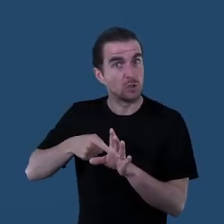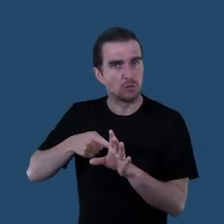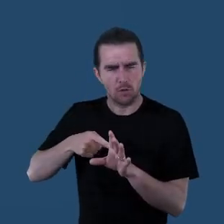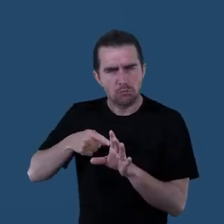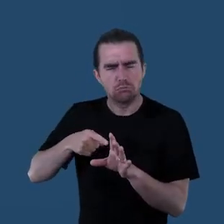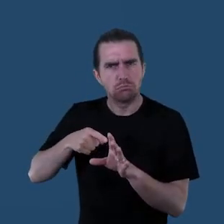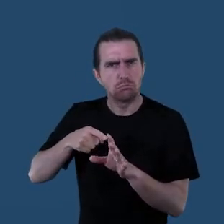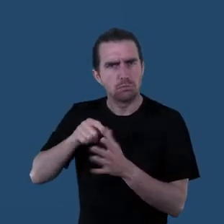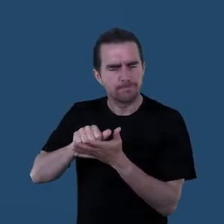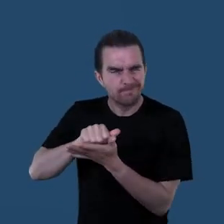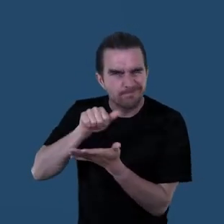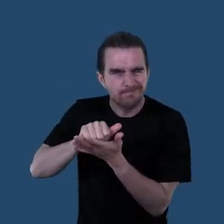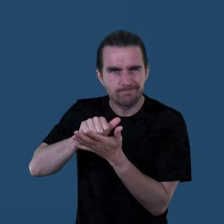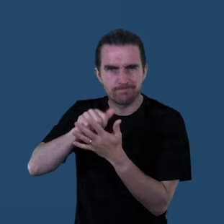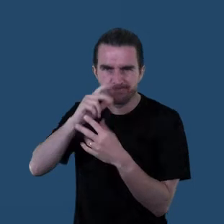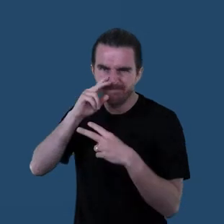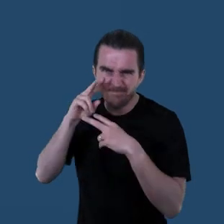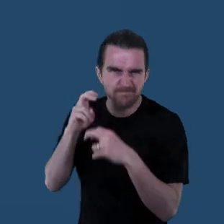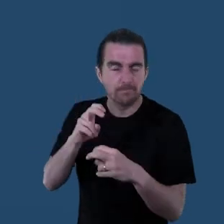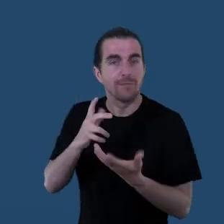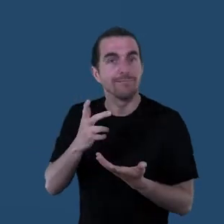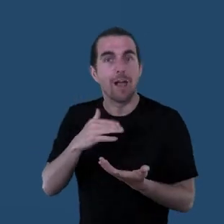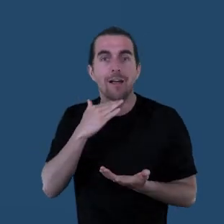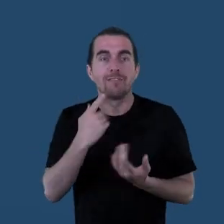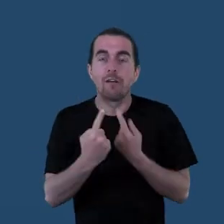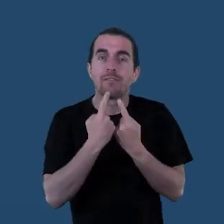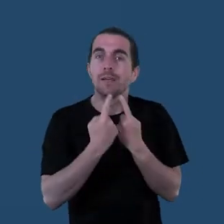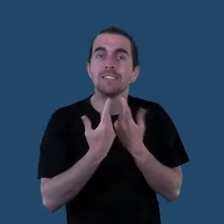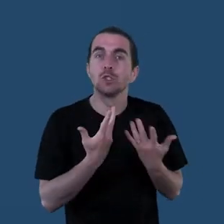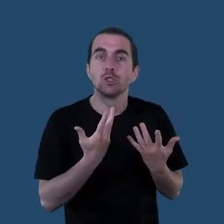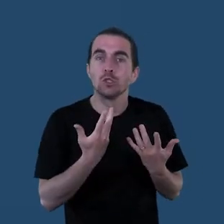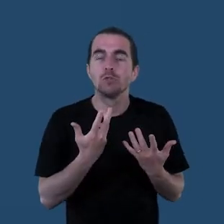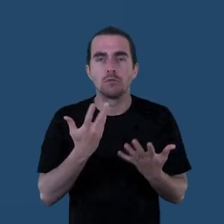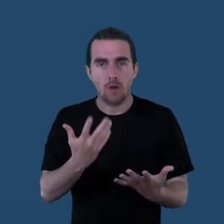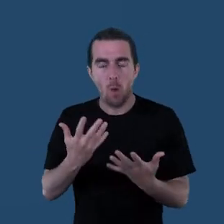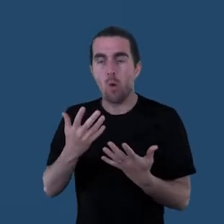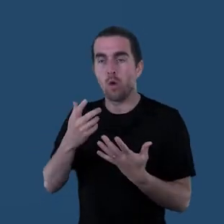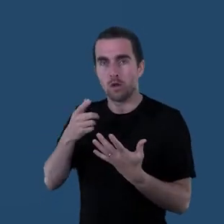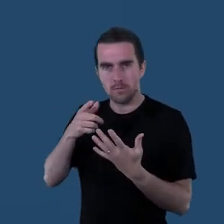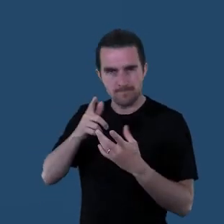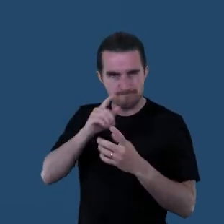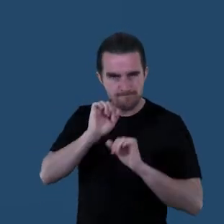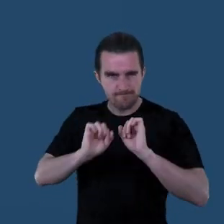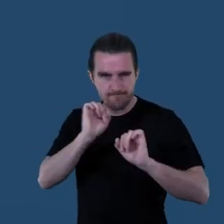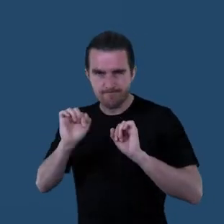but actually hadn't been properly identified because there wasn't enough information. So, species identification,